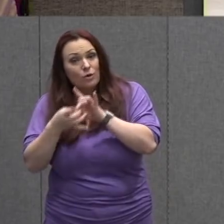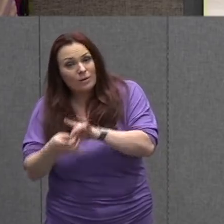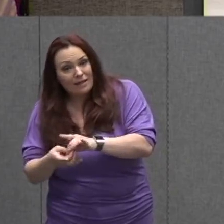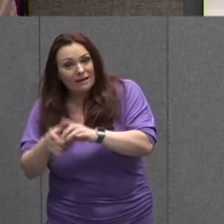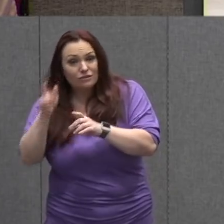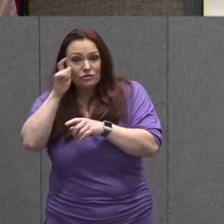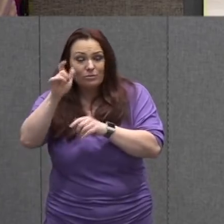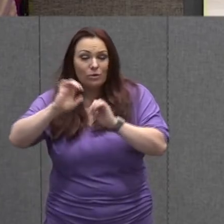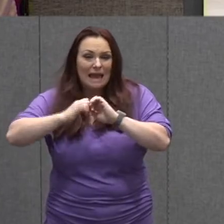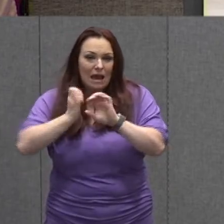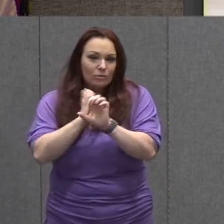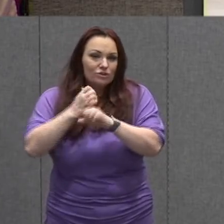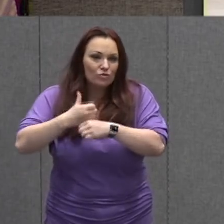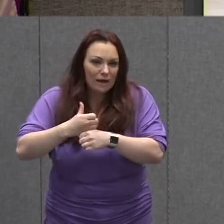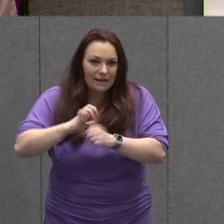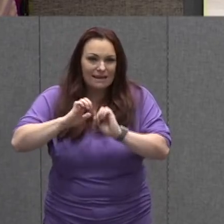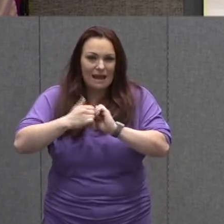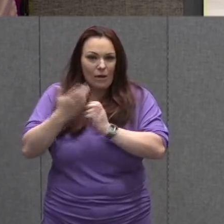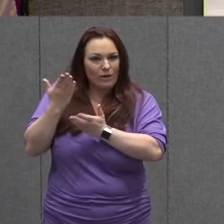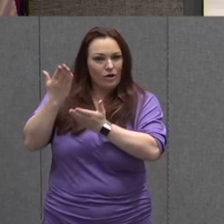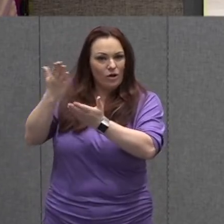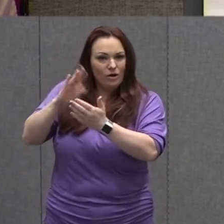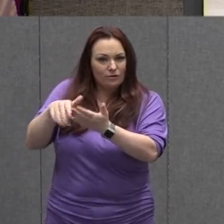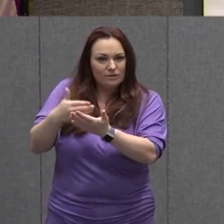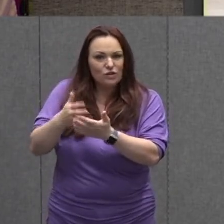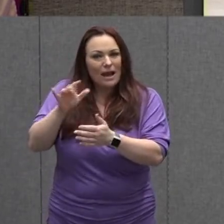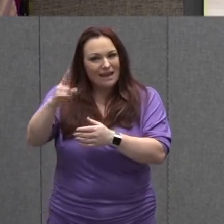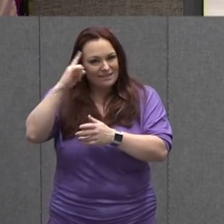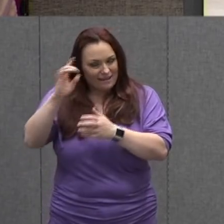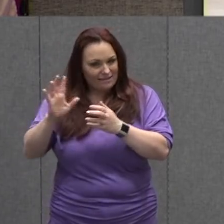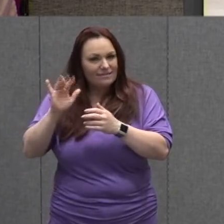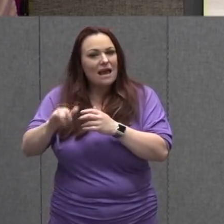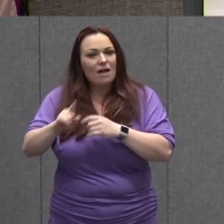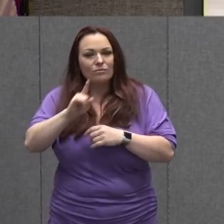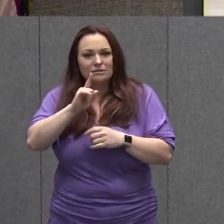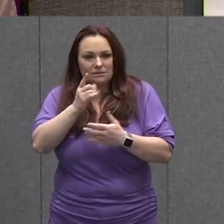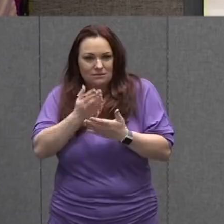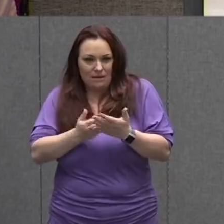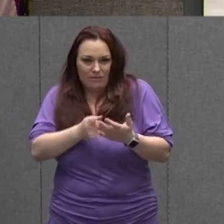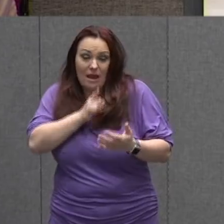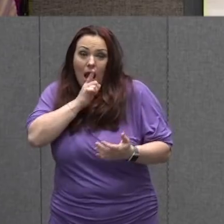or how it came to be. And so I think that's something that I really want to address